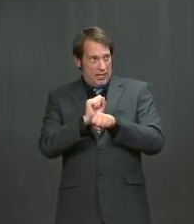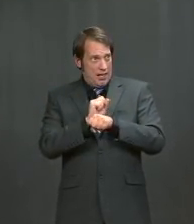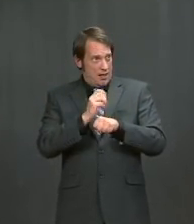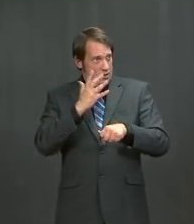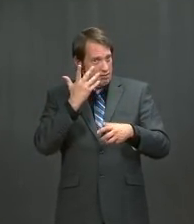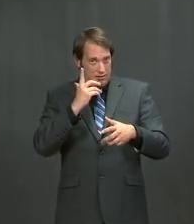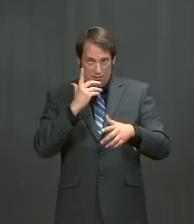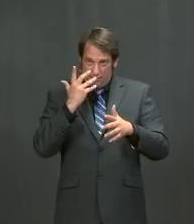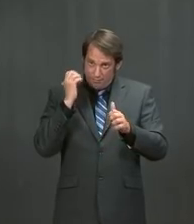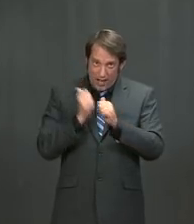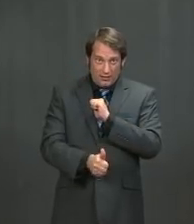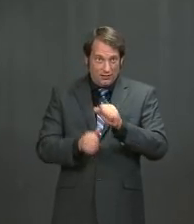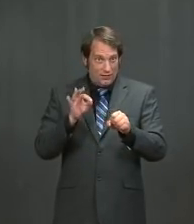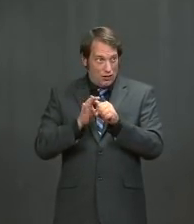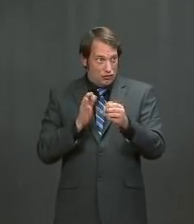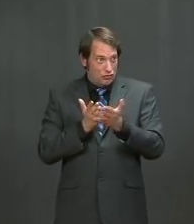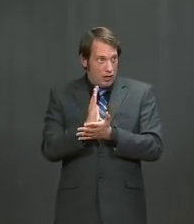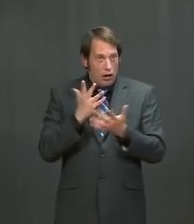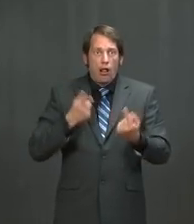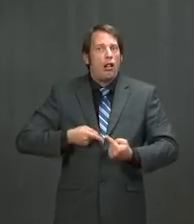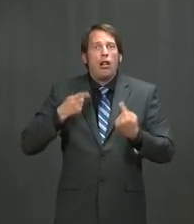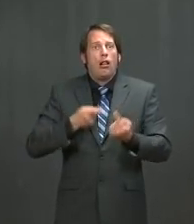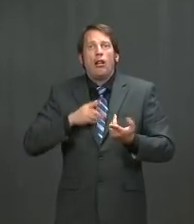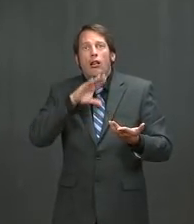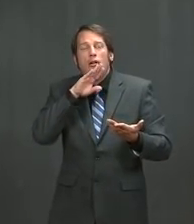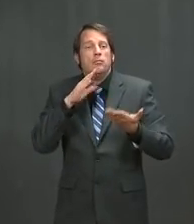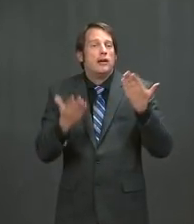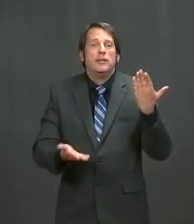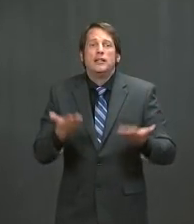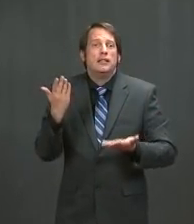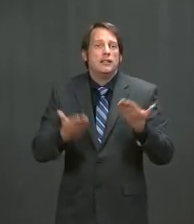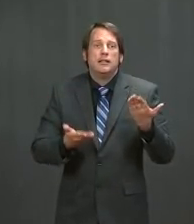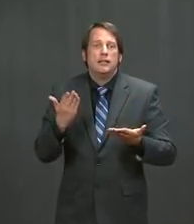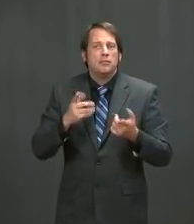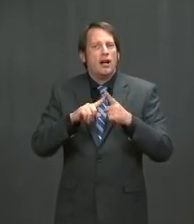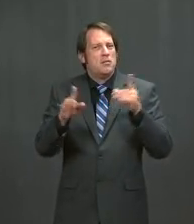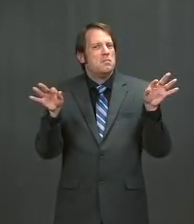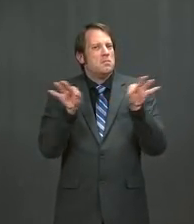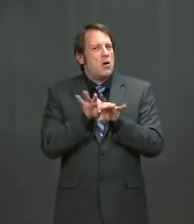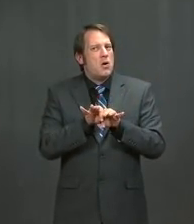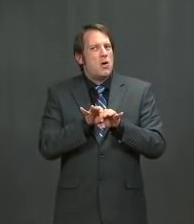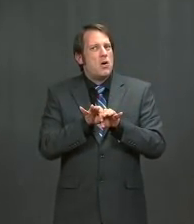there'll be inflection moments here, between now and then, where other organizations would be looking